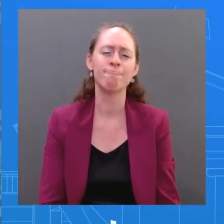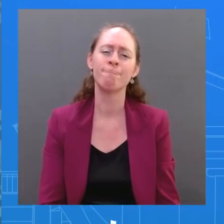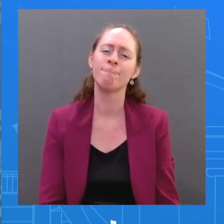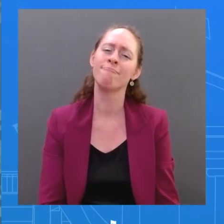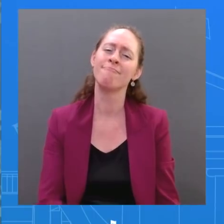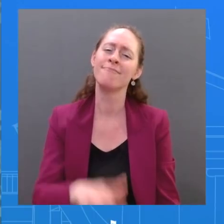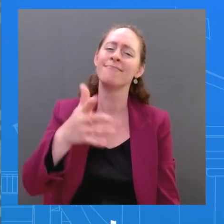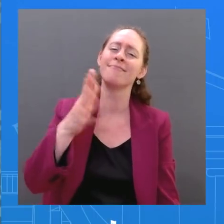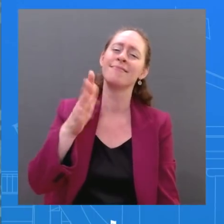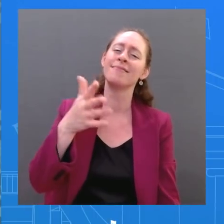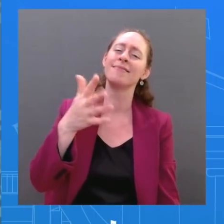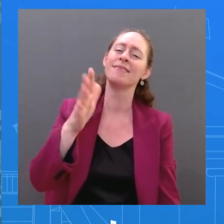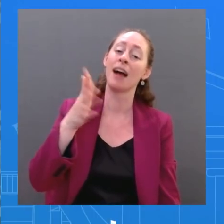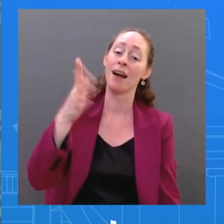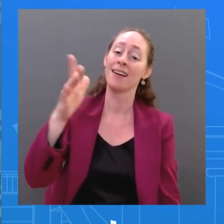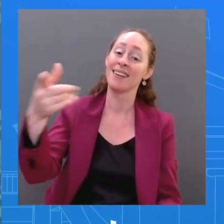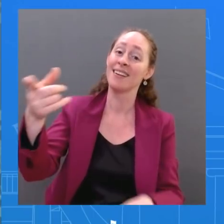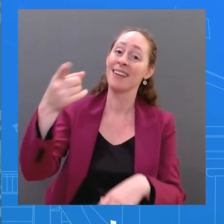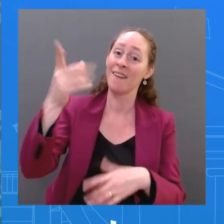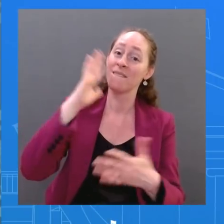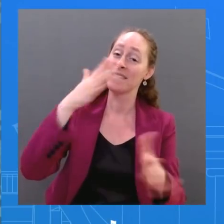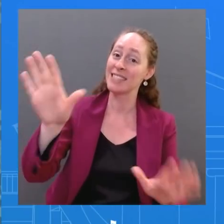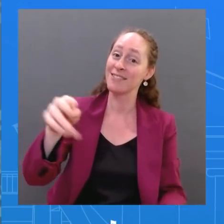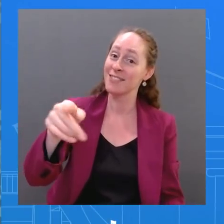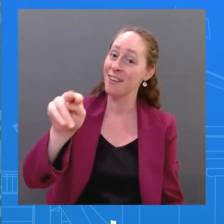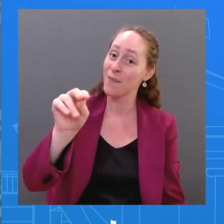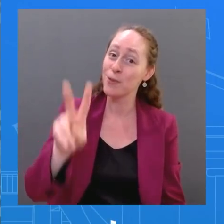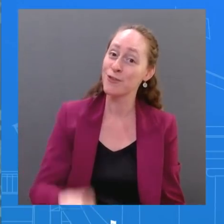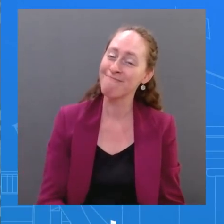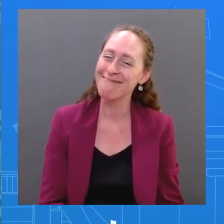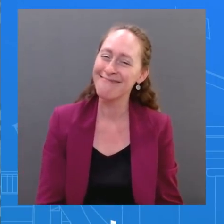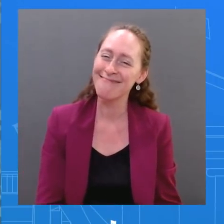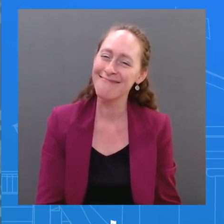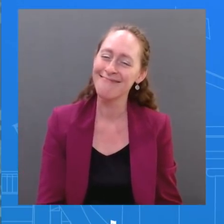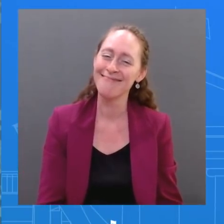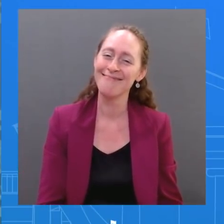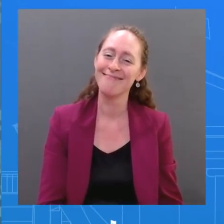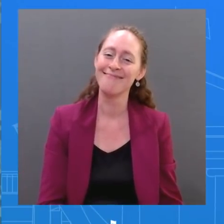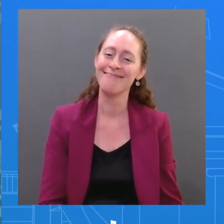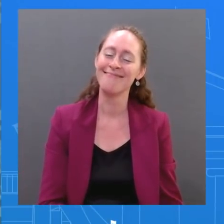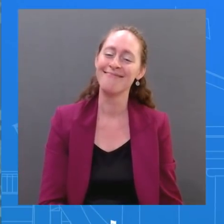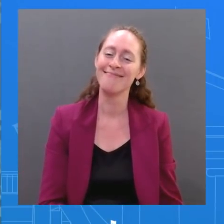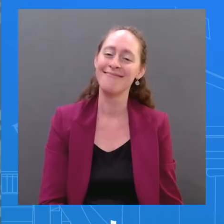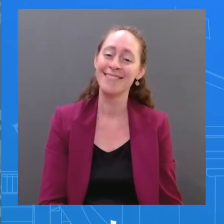He is a commissioner. He does -- he is the Commissioner of the IRS, part of the administration.